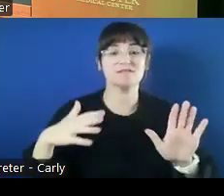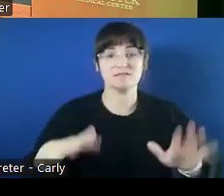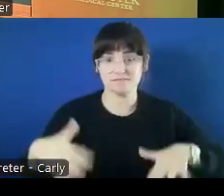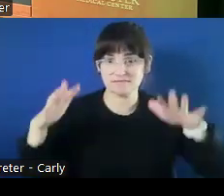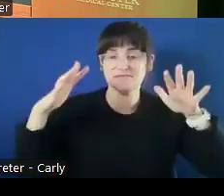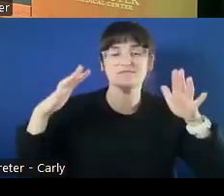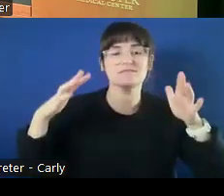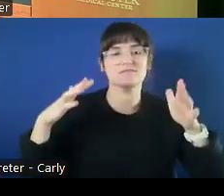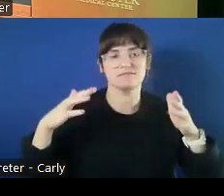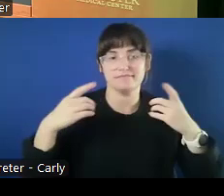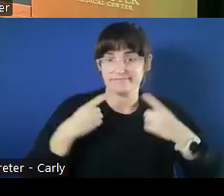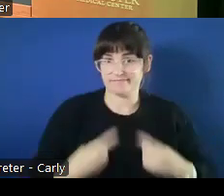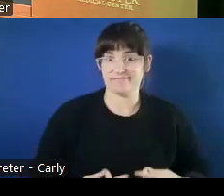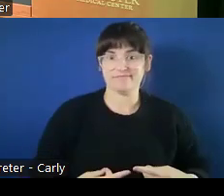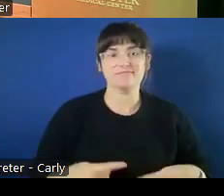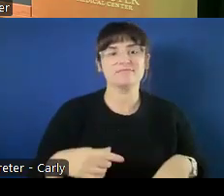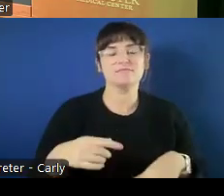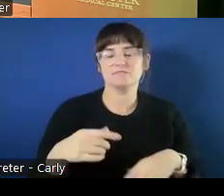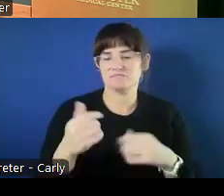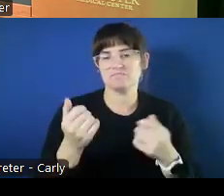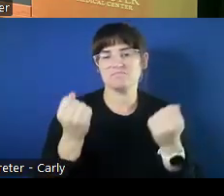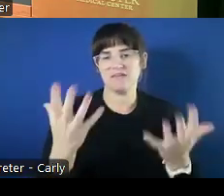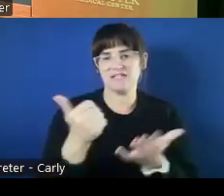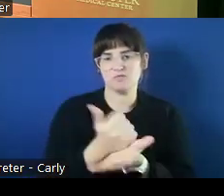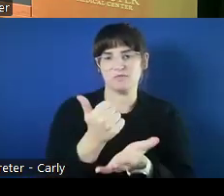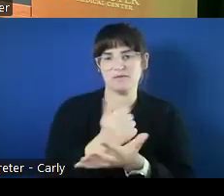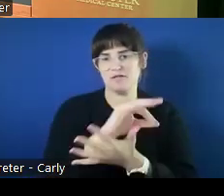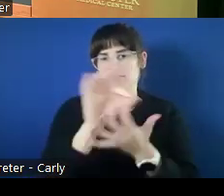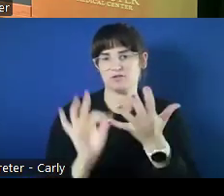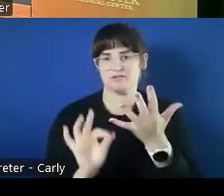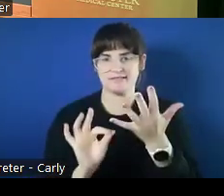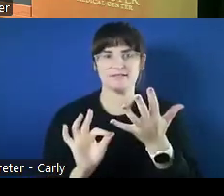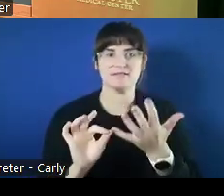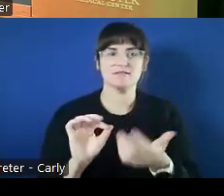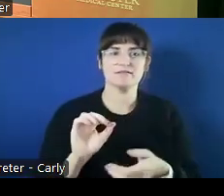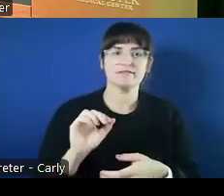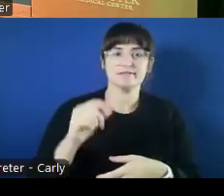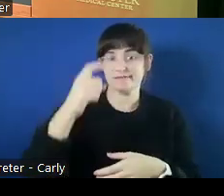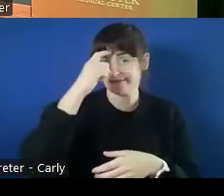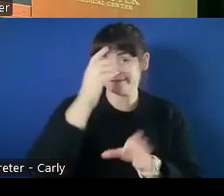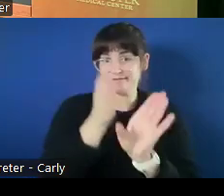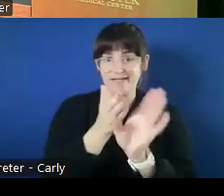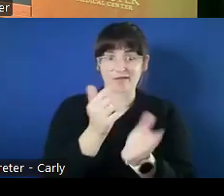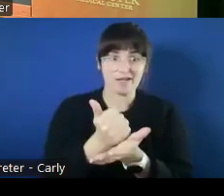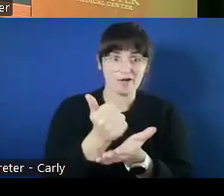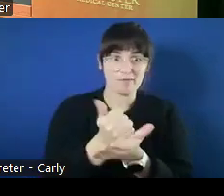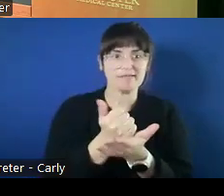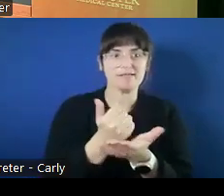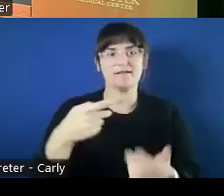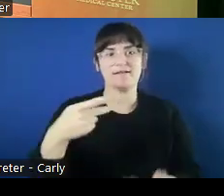are a number of different treatment options that we typically think about um psychotherapy pharmicotherapy and then collaborative care which is something that